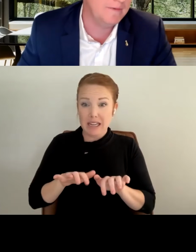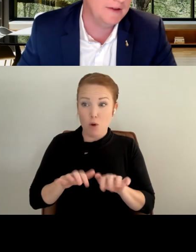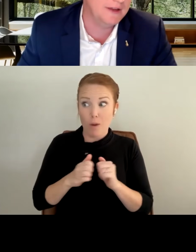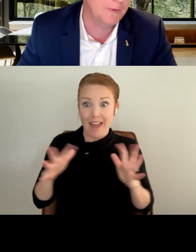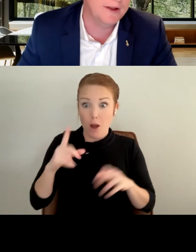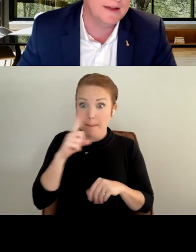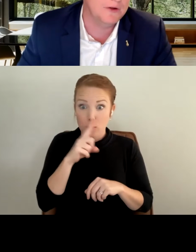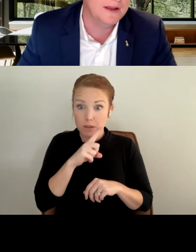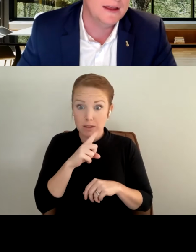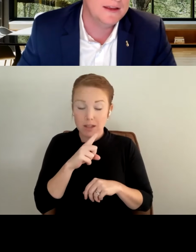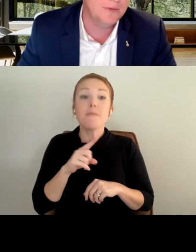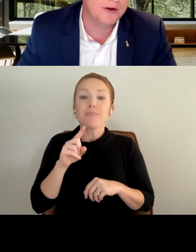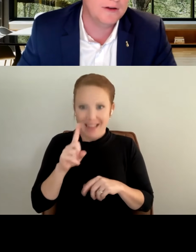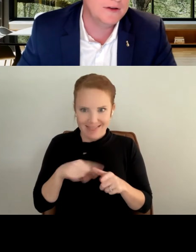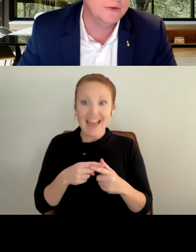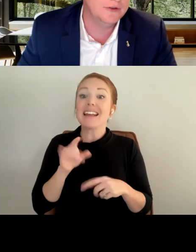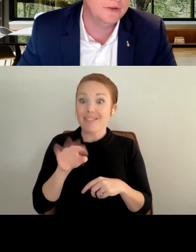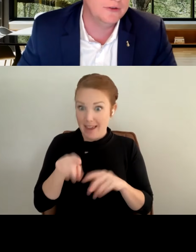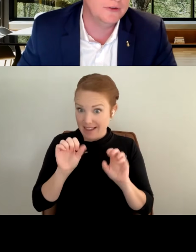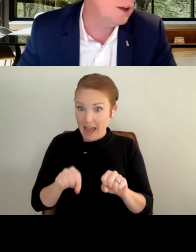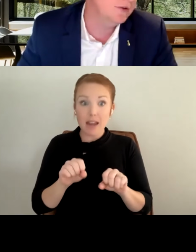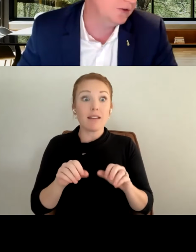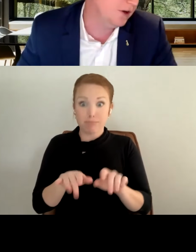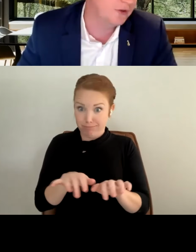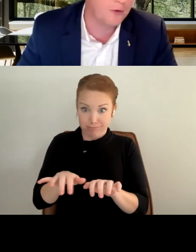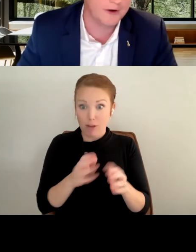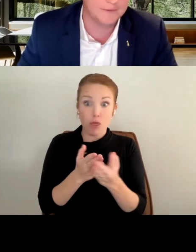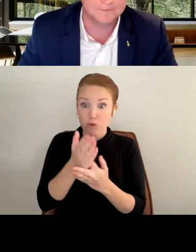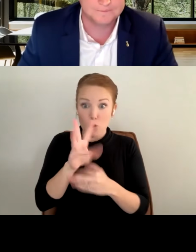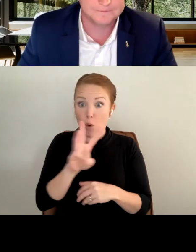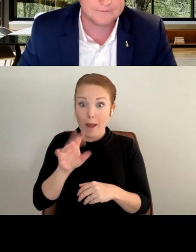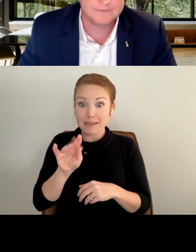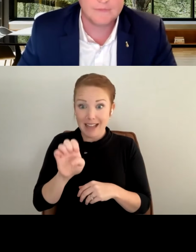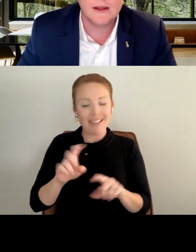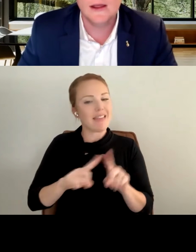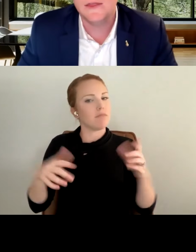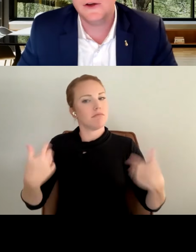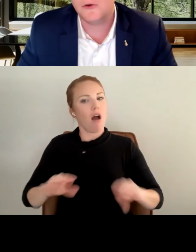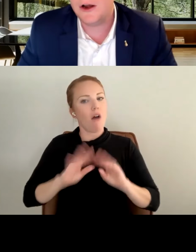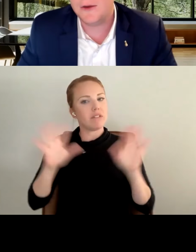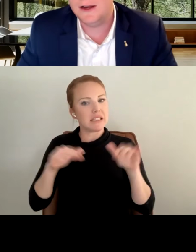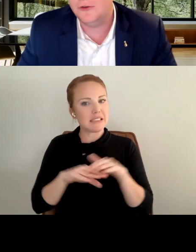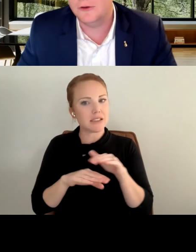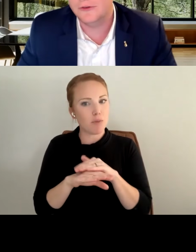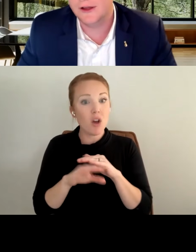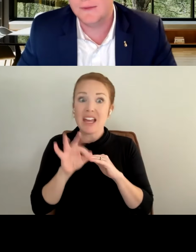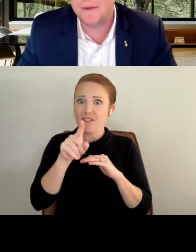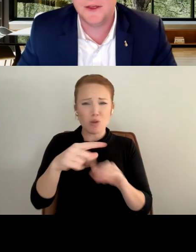obvious at what level keyboard usage users are supported. There are great automated tools, maybe